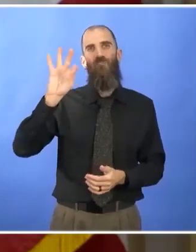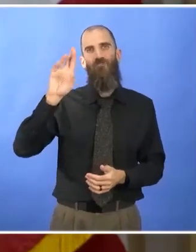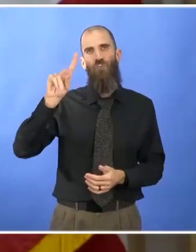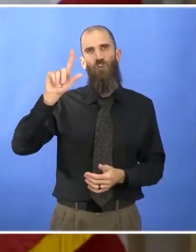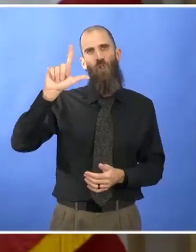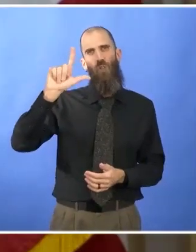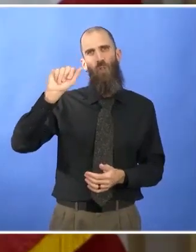LAWSON RETIRED WITH OVER 45 YEARS IN-SERVICE COMBINED IN